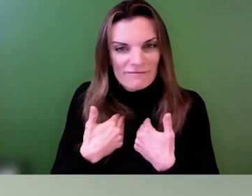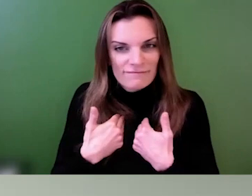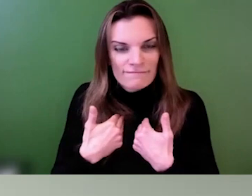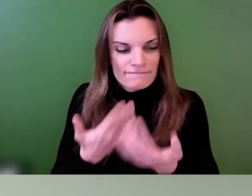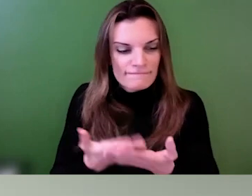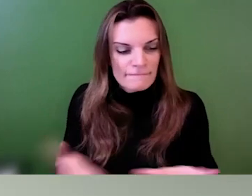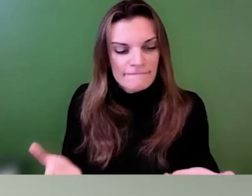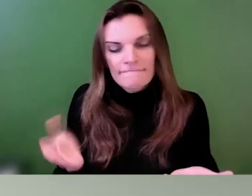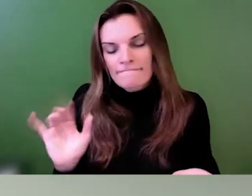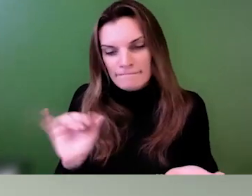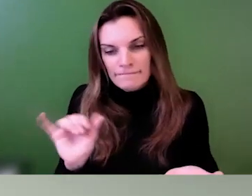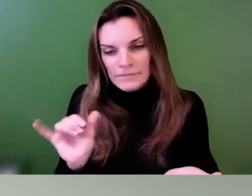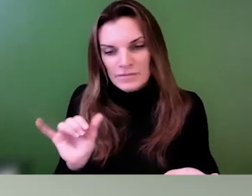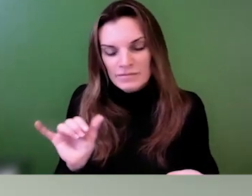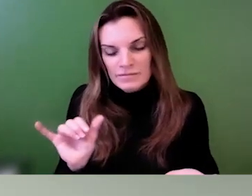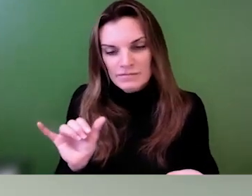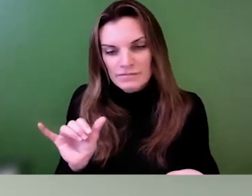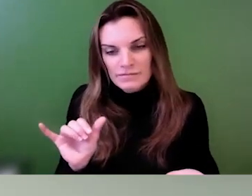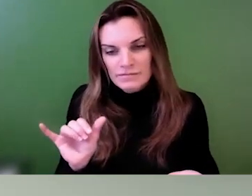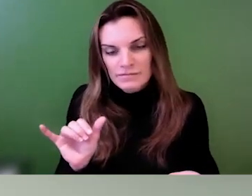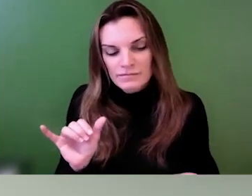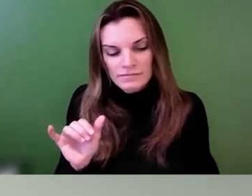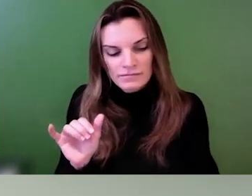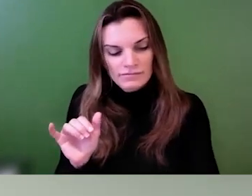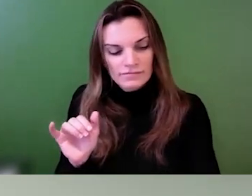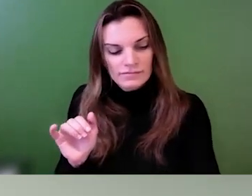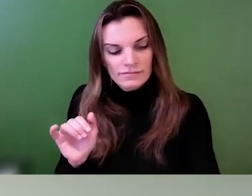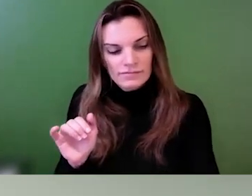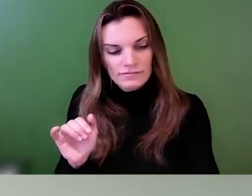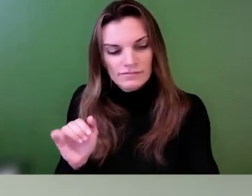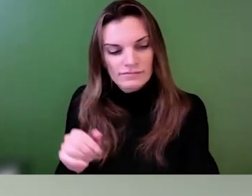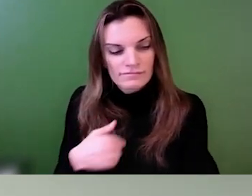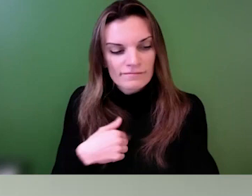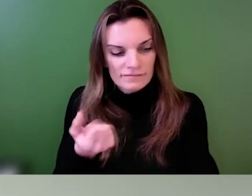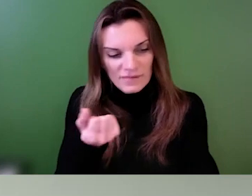There are a few different long